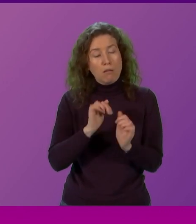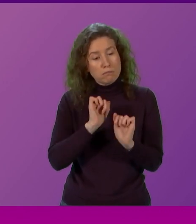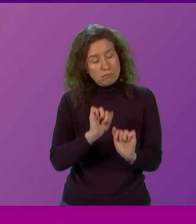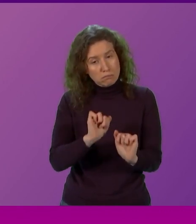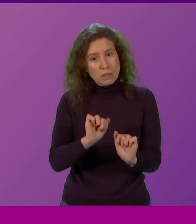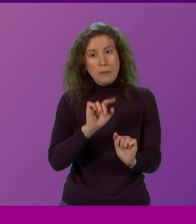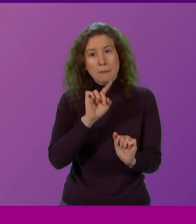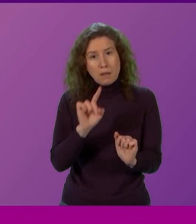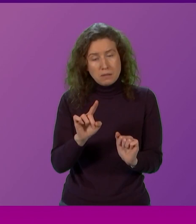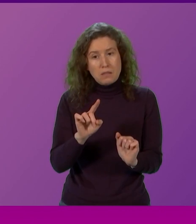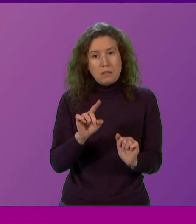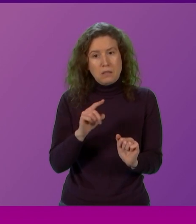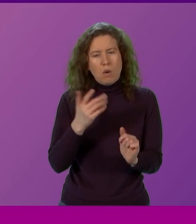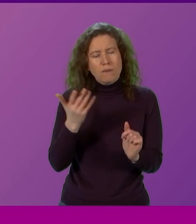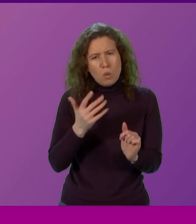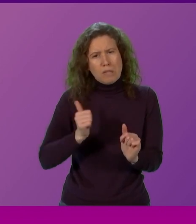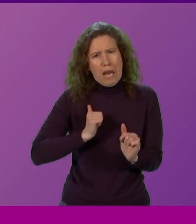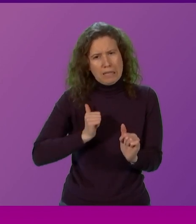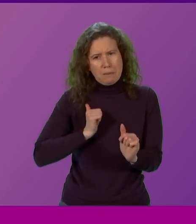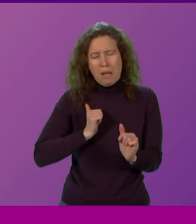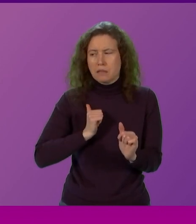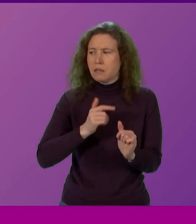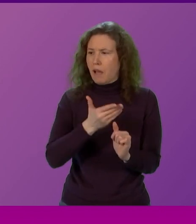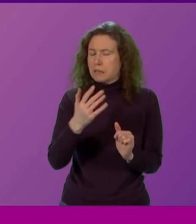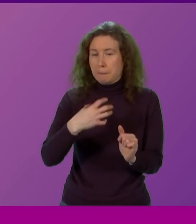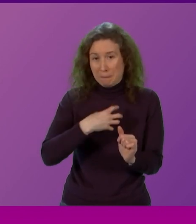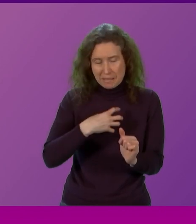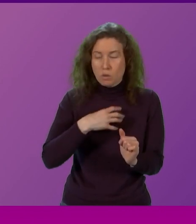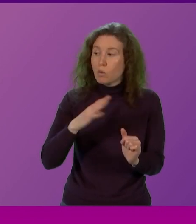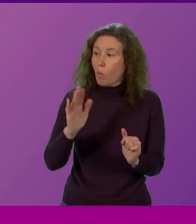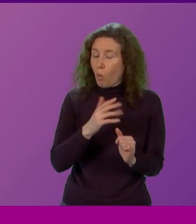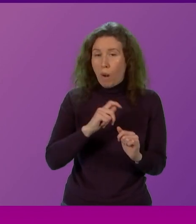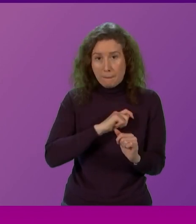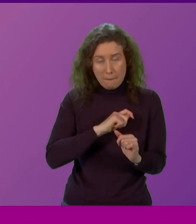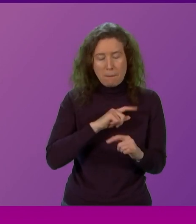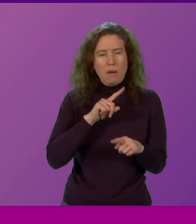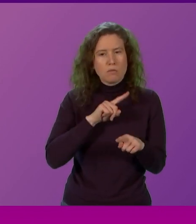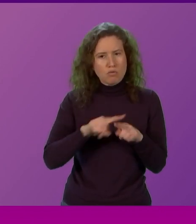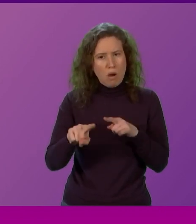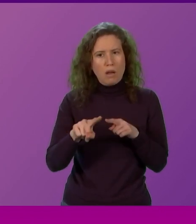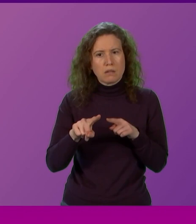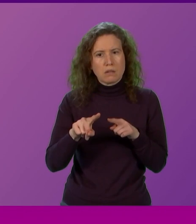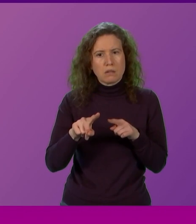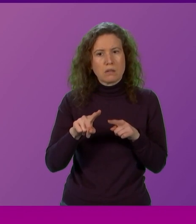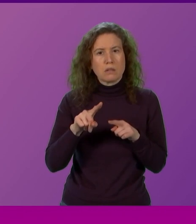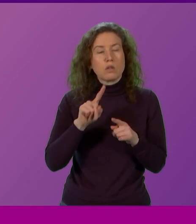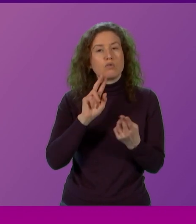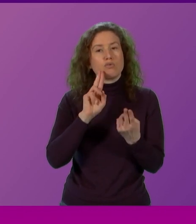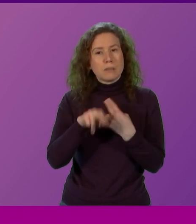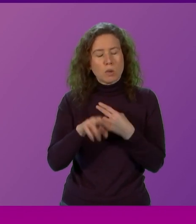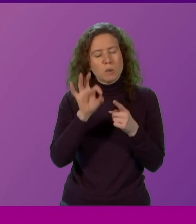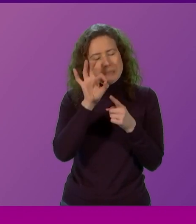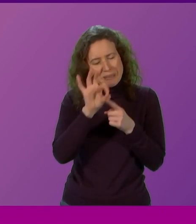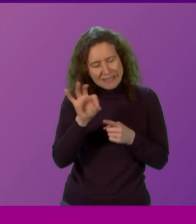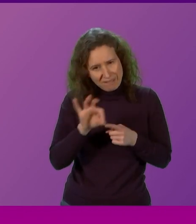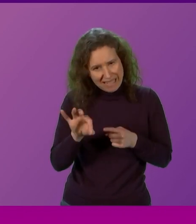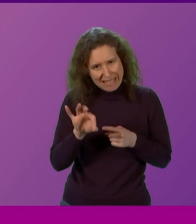However, I do expect that ministers should strive to respond to the specific detail of